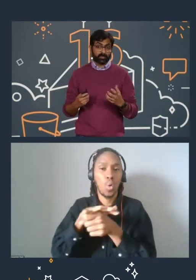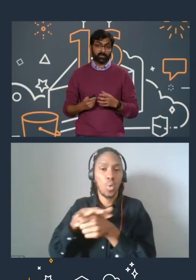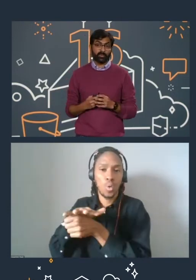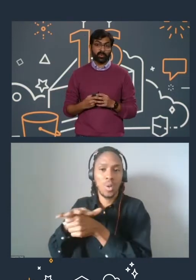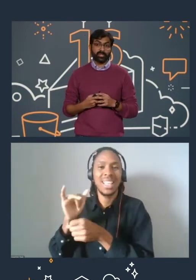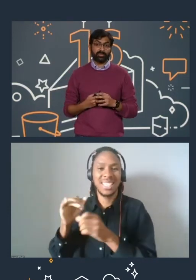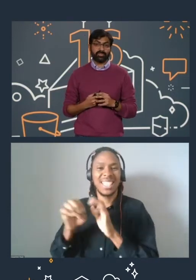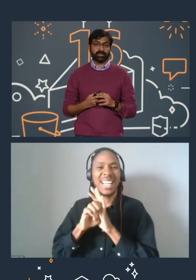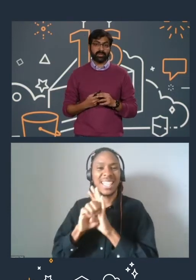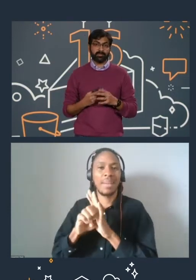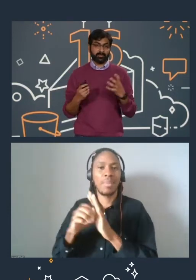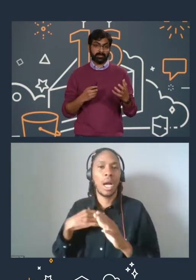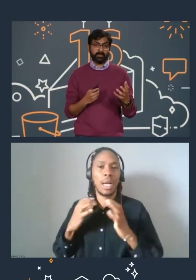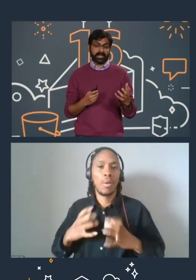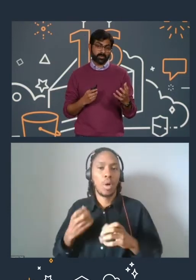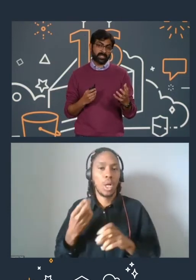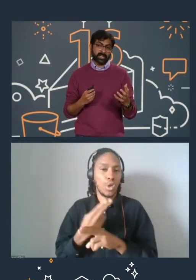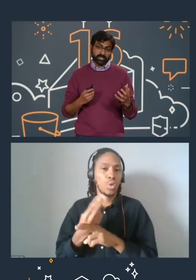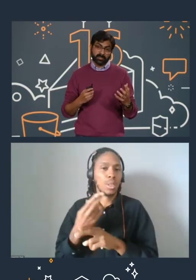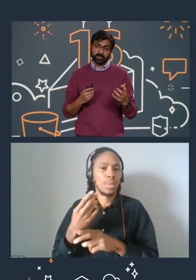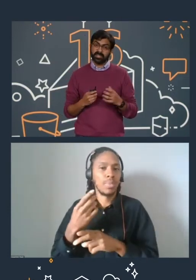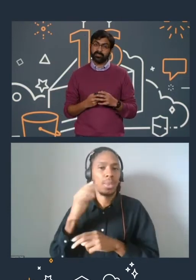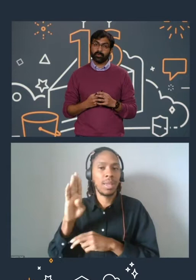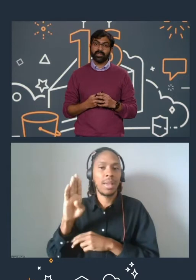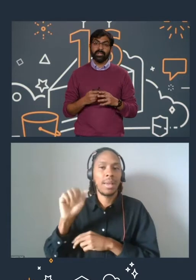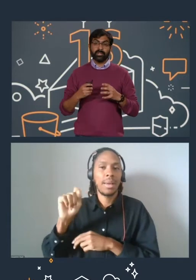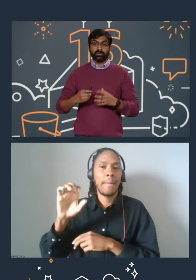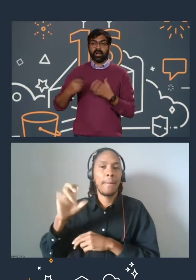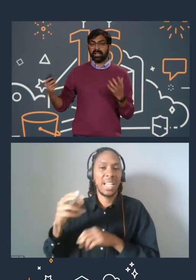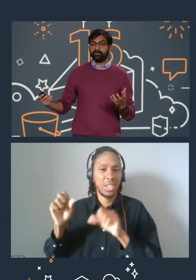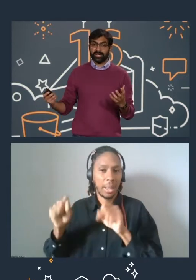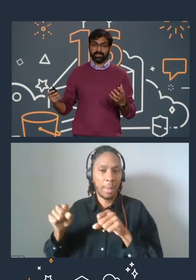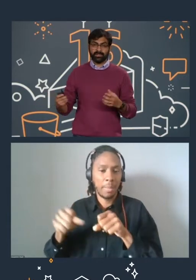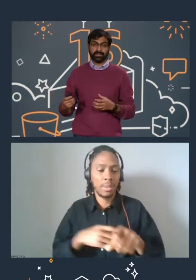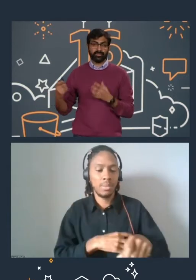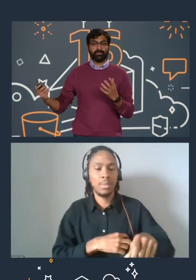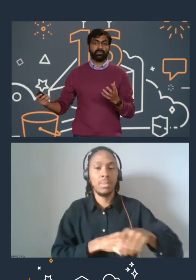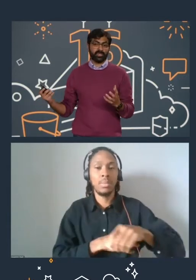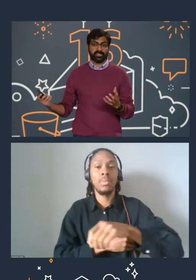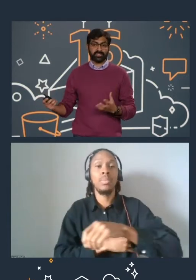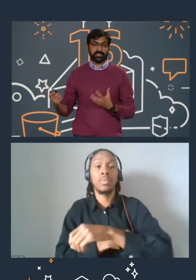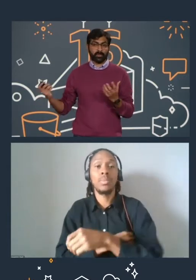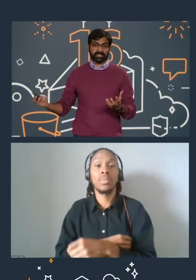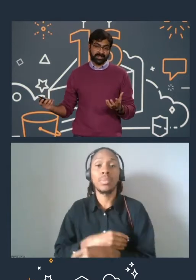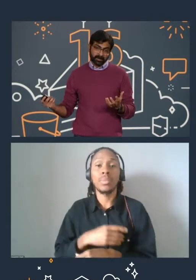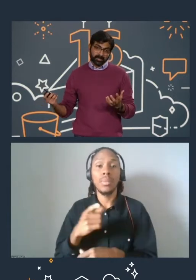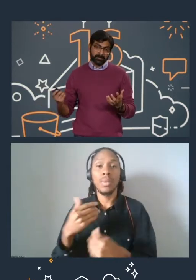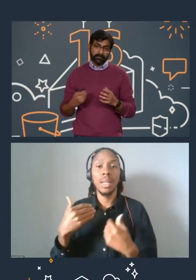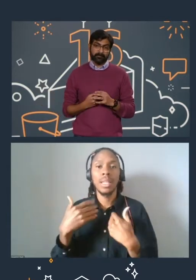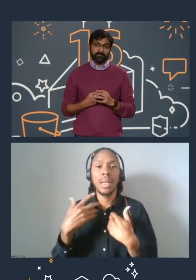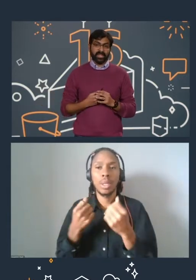would wanna use the batch replication capability for, to hydrate the two new regions that they wanna set up.